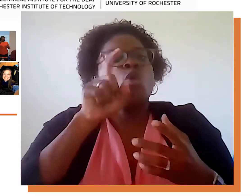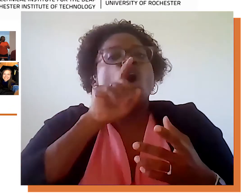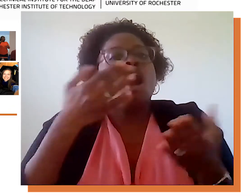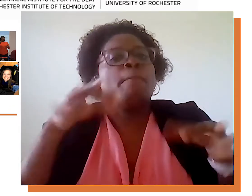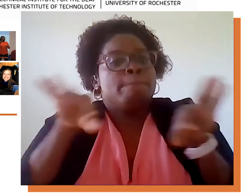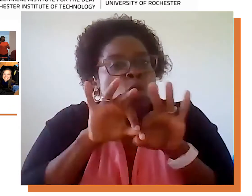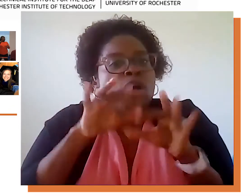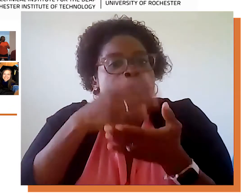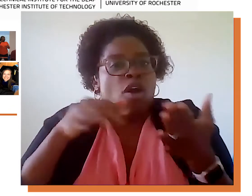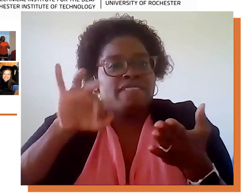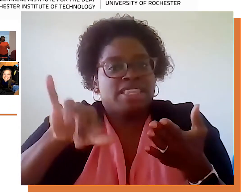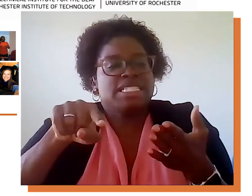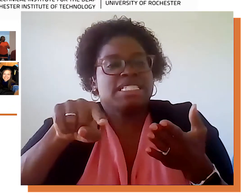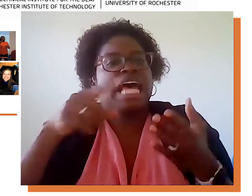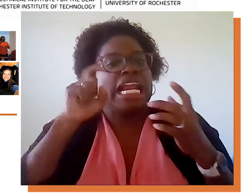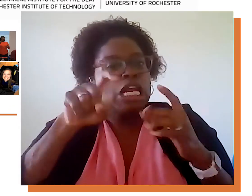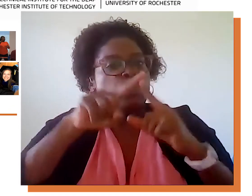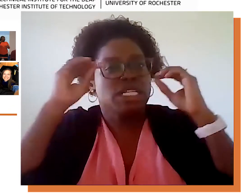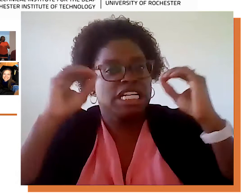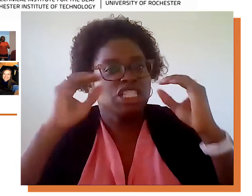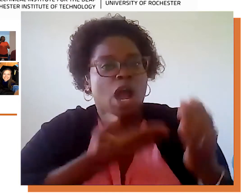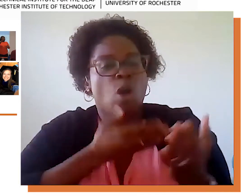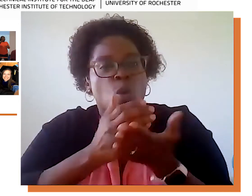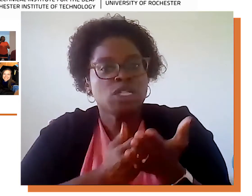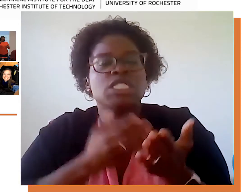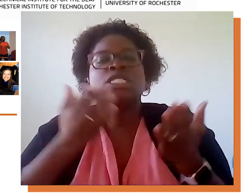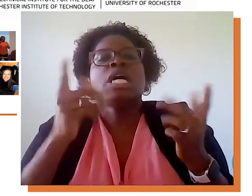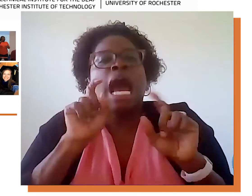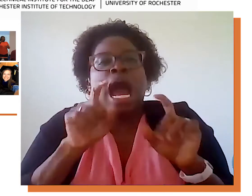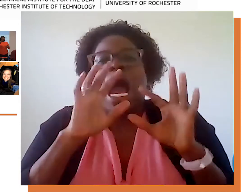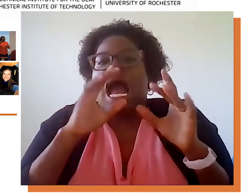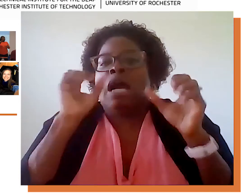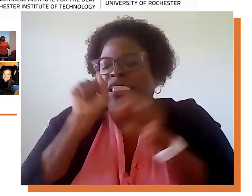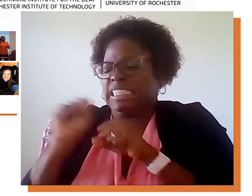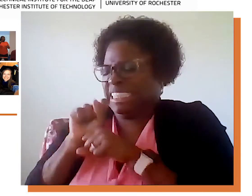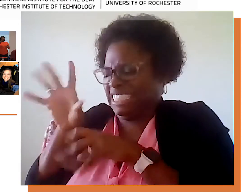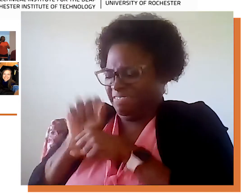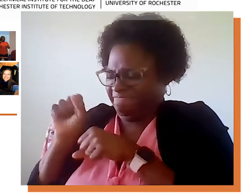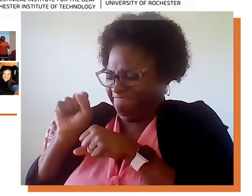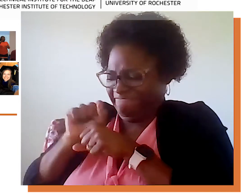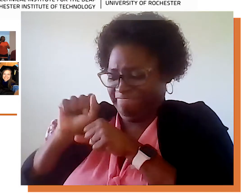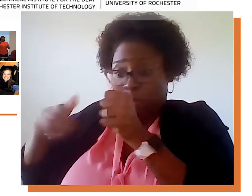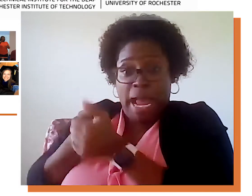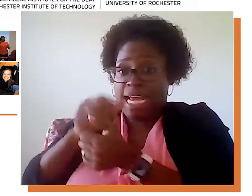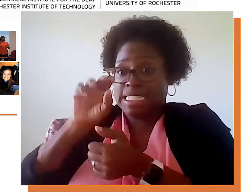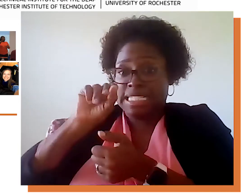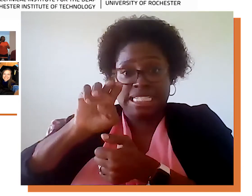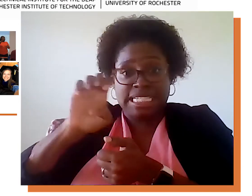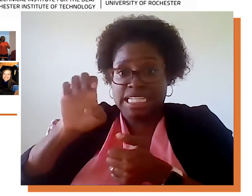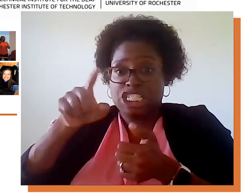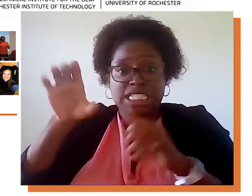She's like, "You are an important part of this. I want you to teach this class." And she fought behind the scenes,